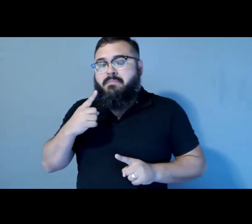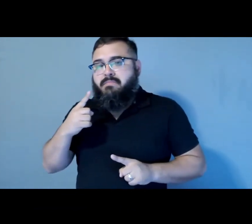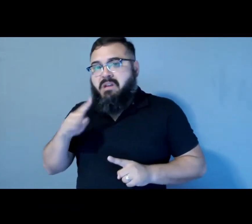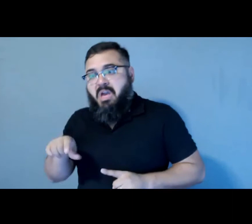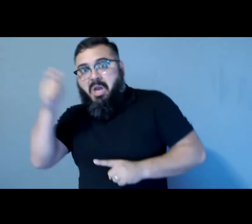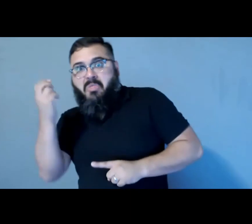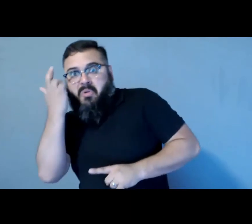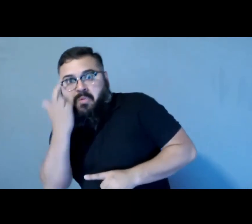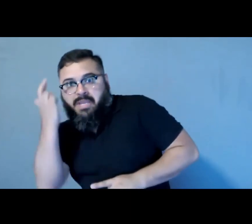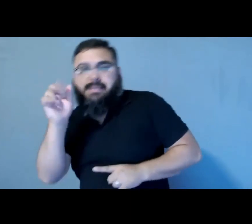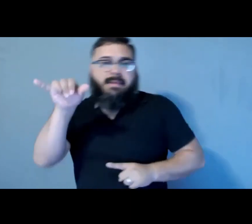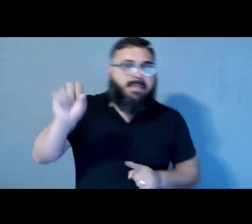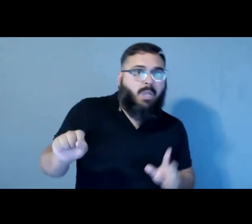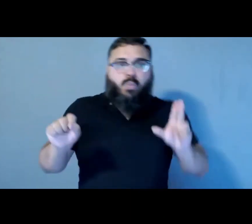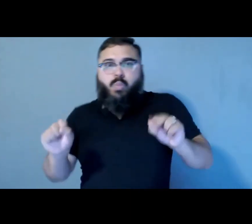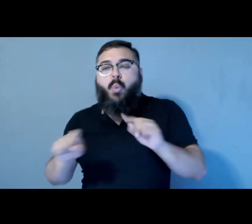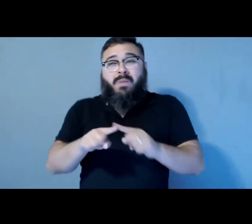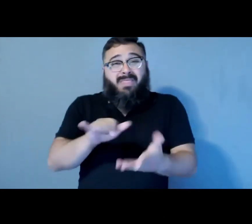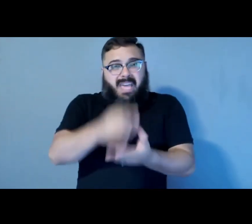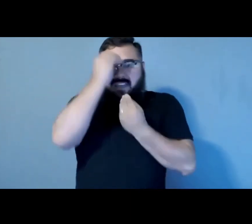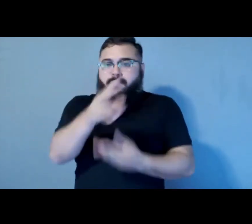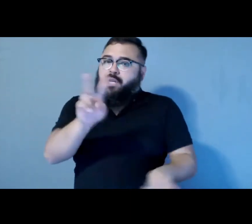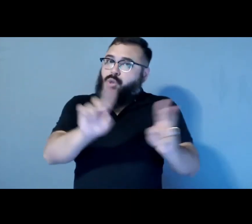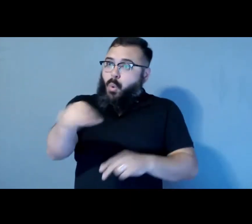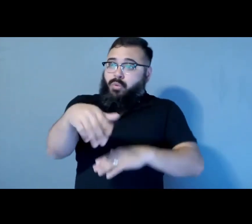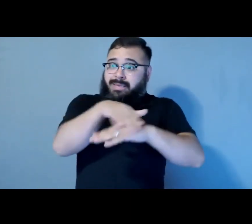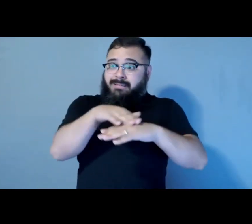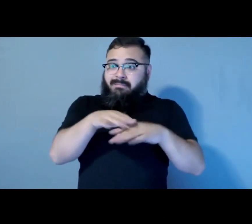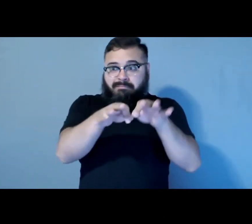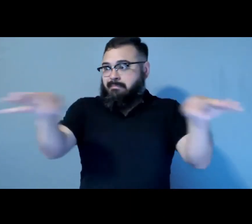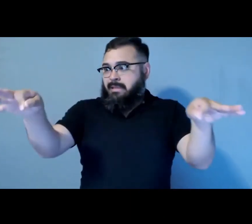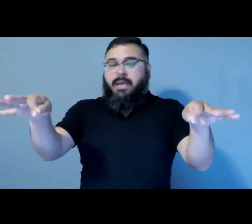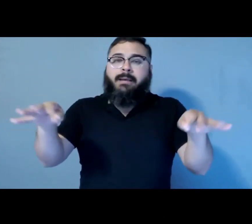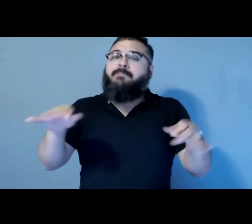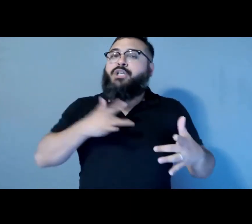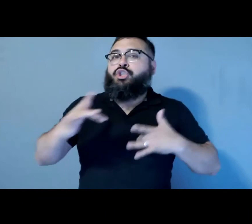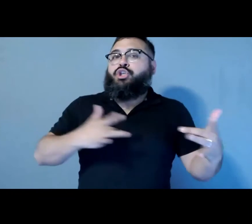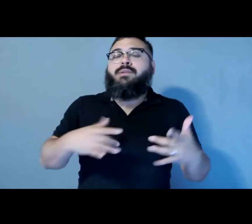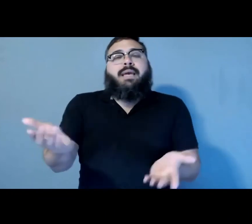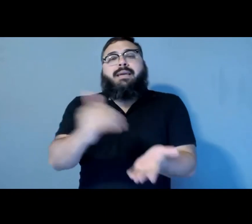but yeah, just with that information, that does concern me. And so again, you could do an intake with our organization,